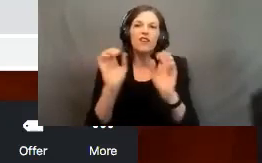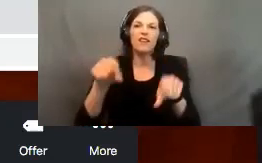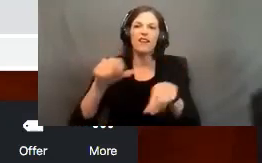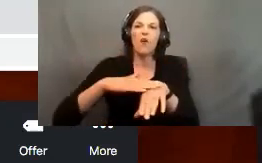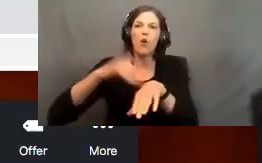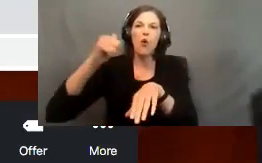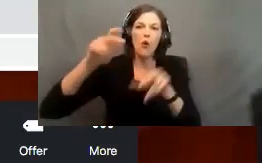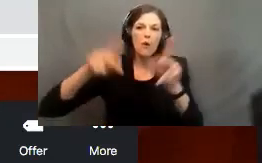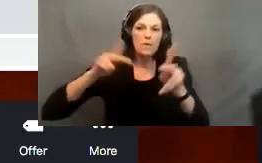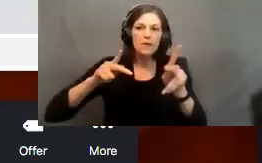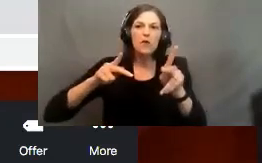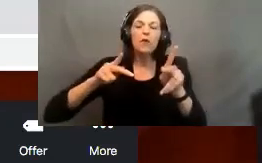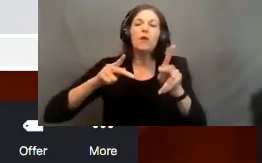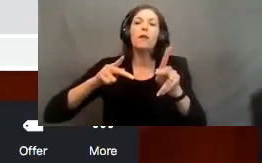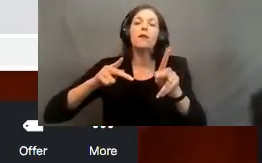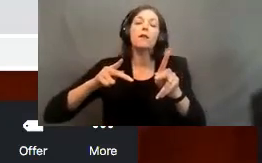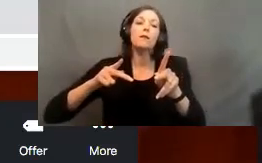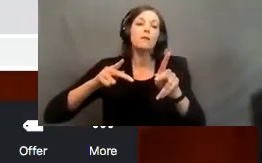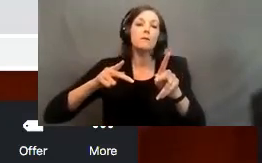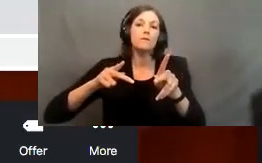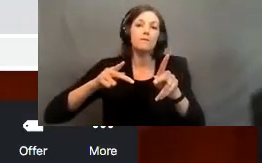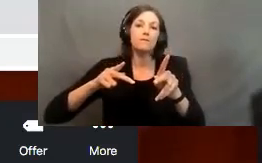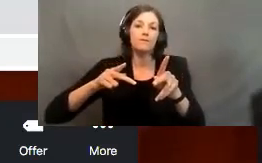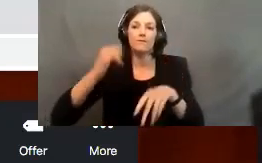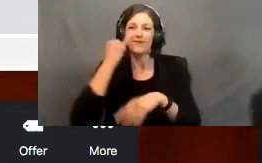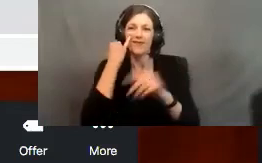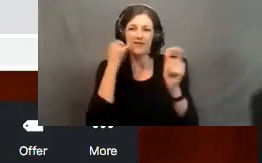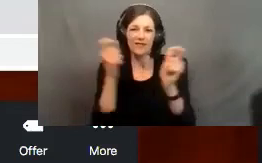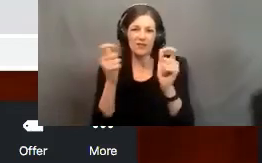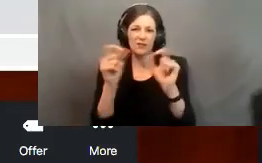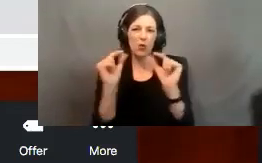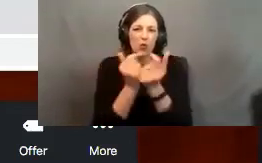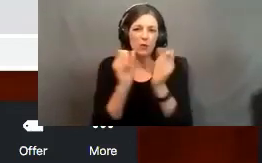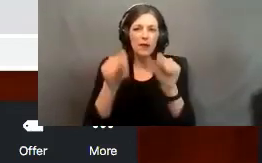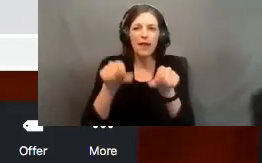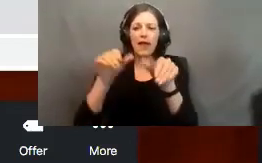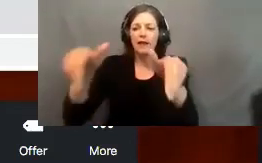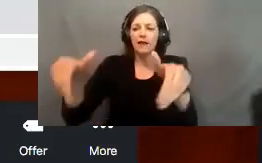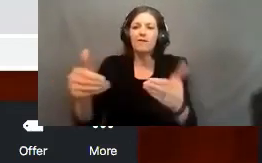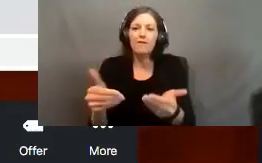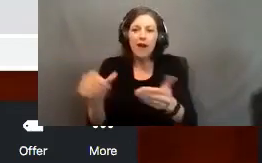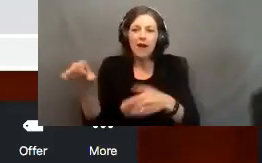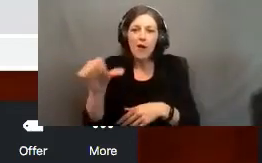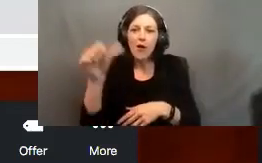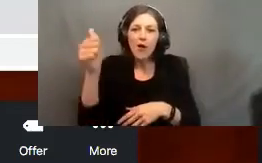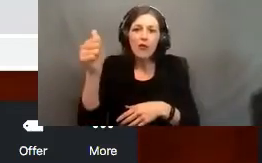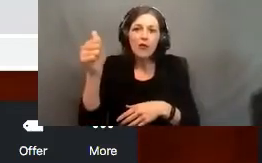12:43:19 , if it's a small group they can invite others to put their video on.